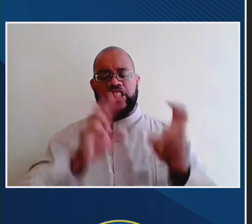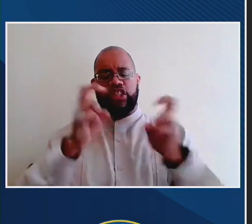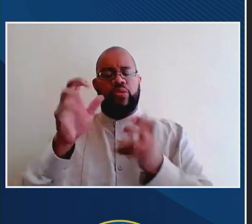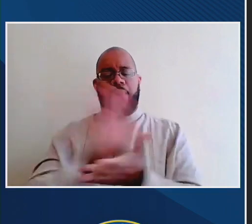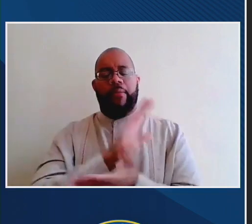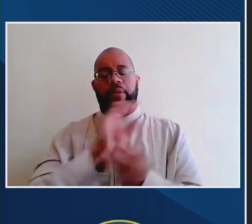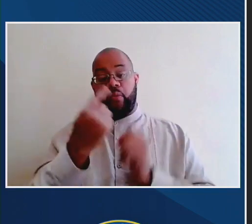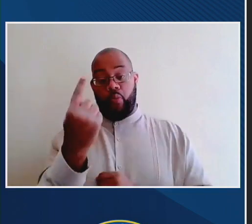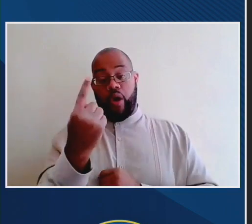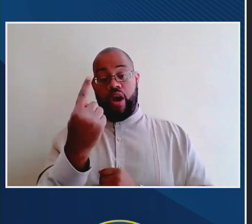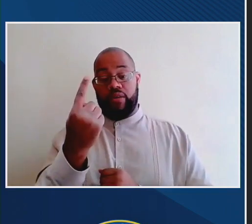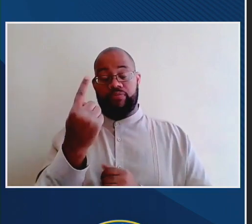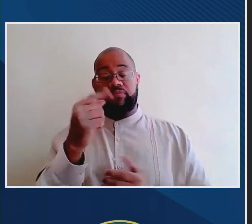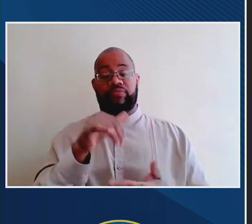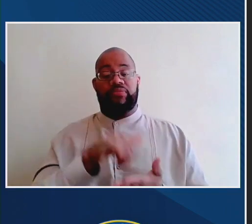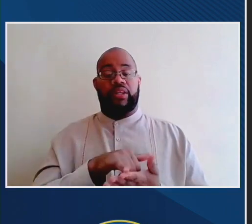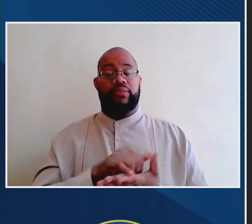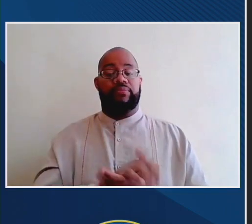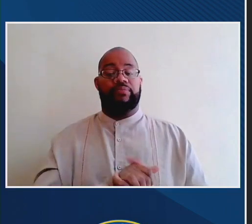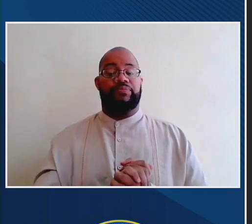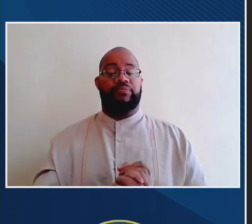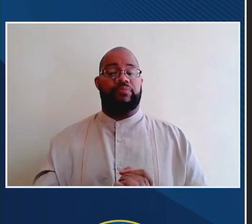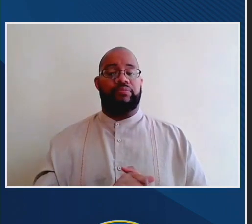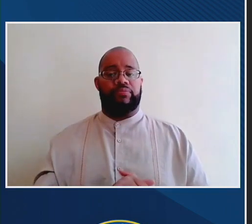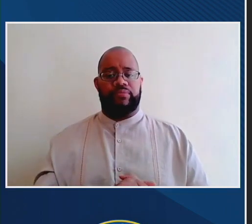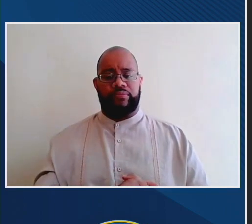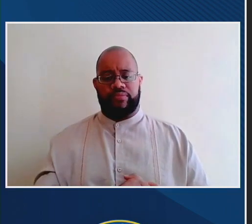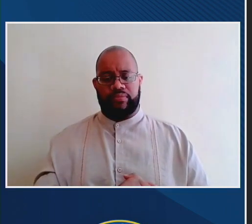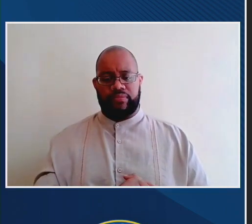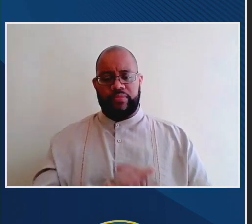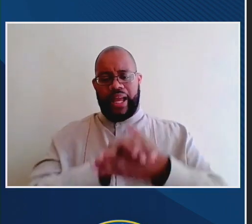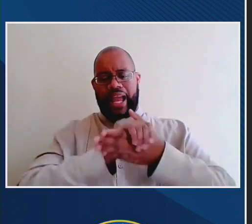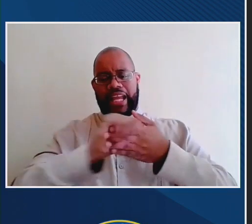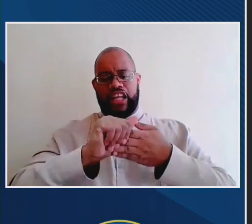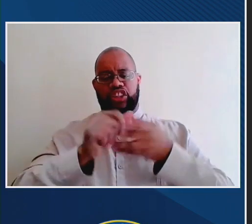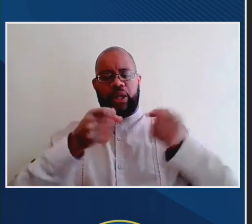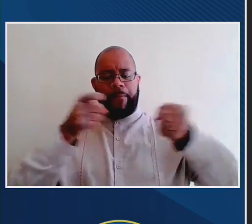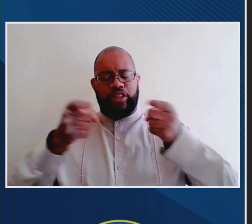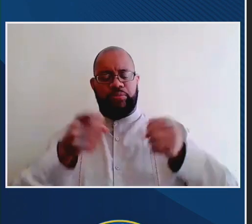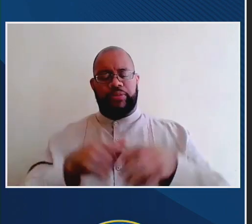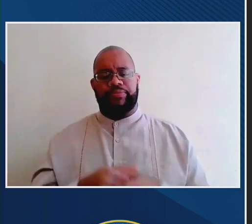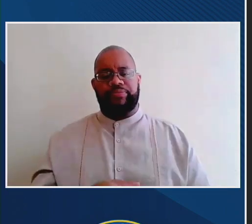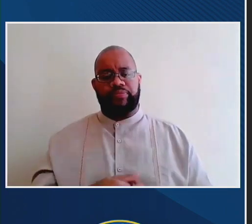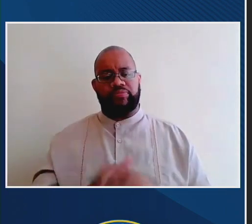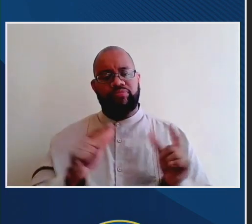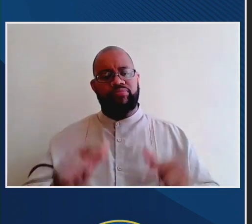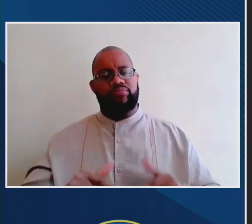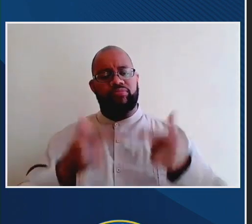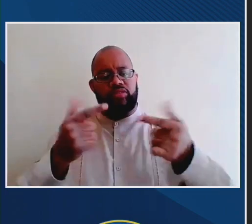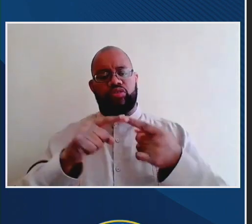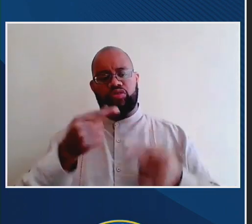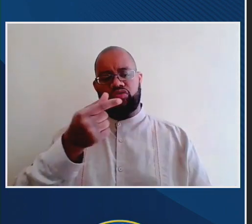is the cash management. So I'm going to turn that over to Greg for